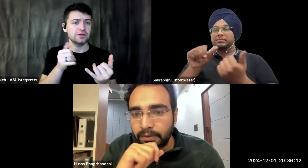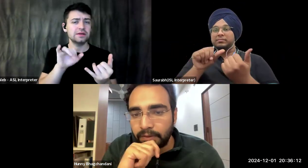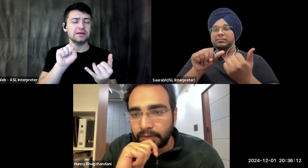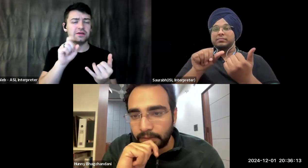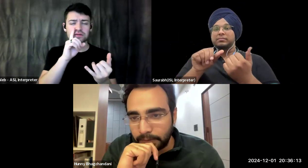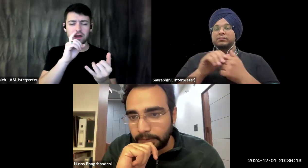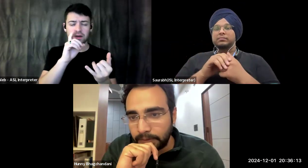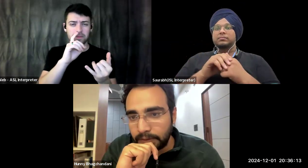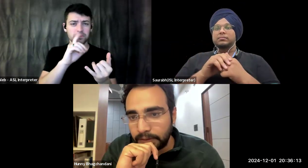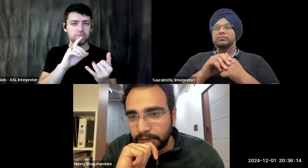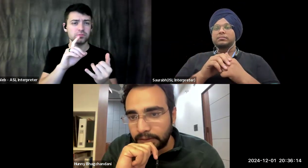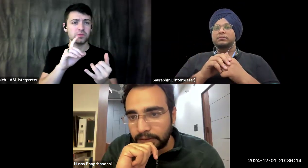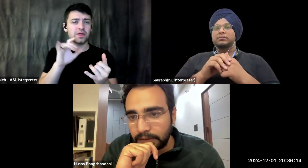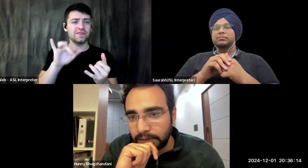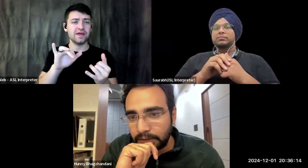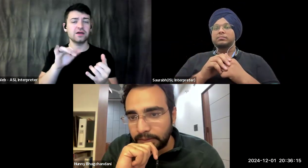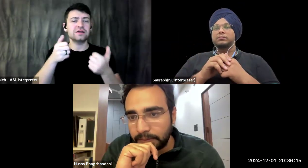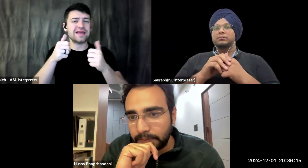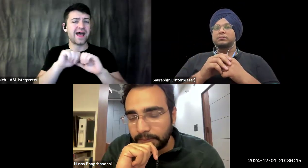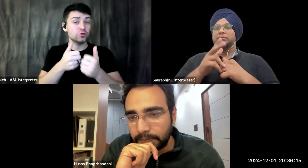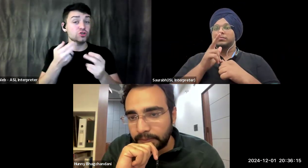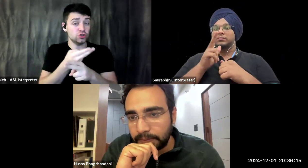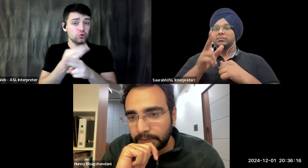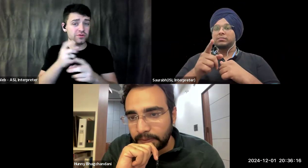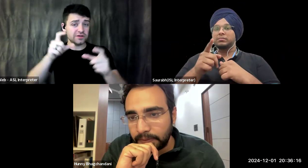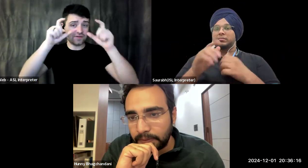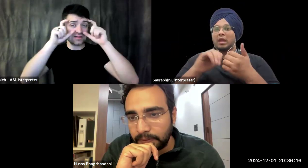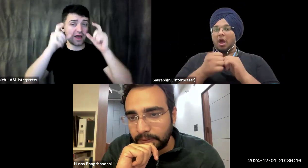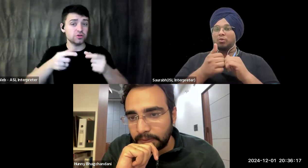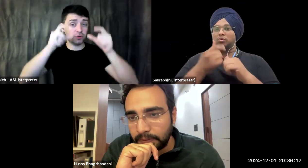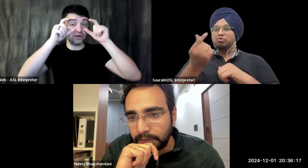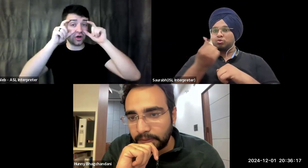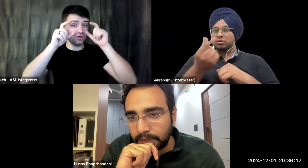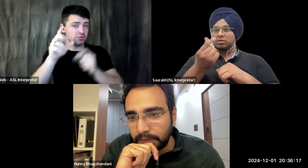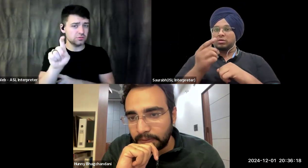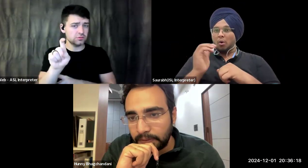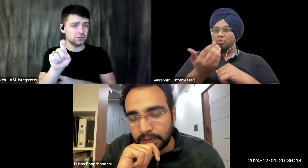is how to use the device, how to put it on?